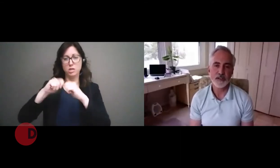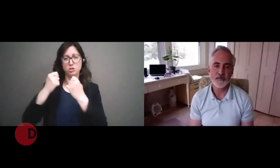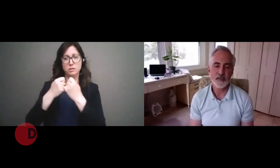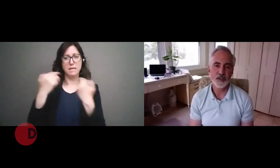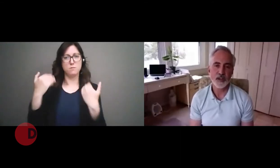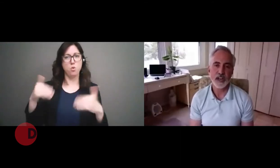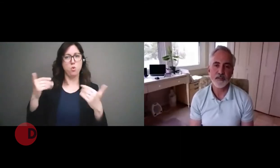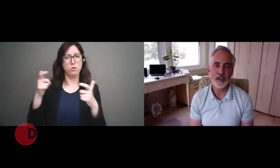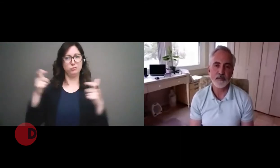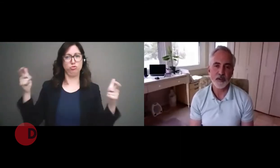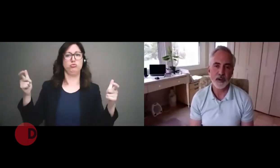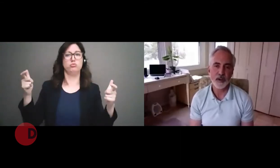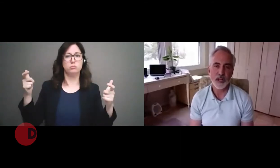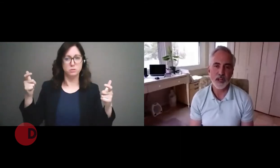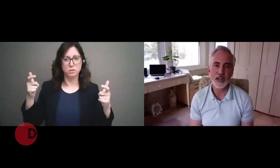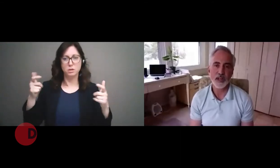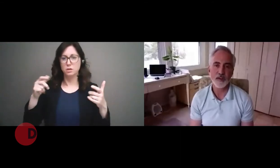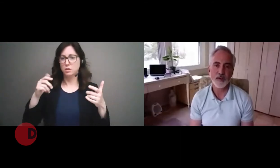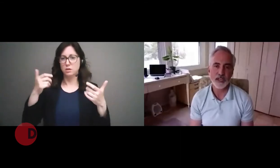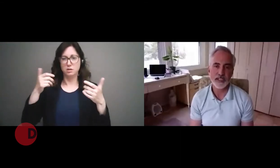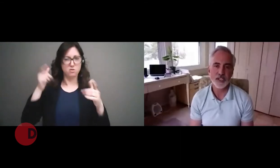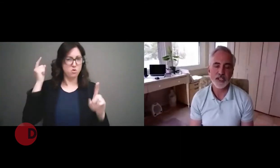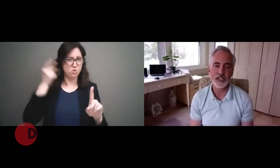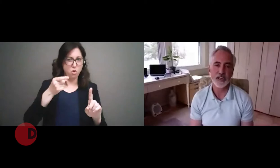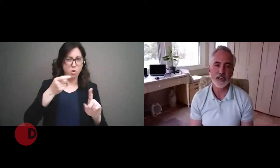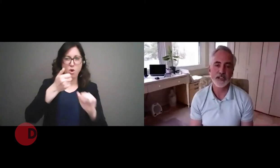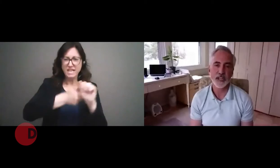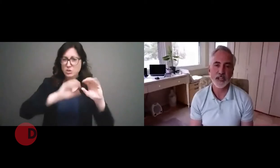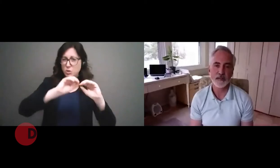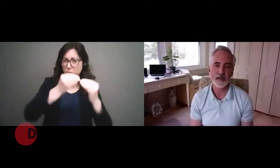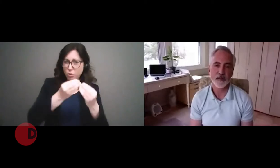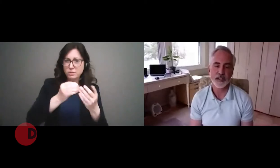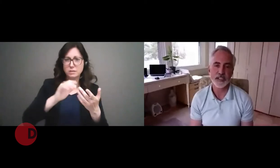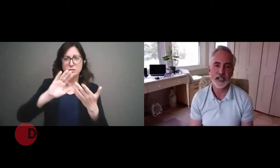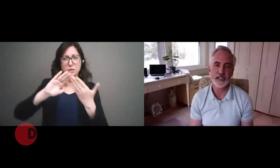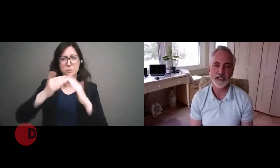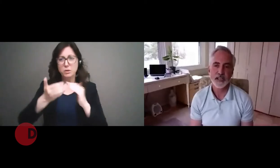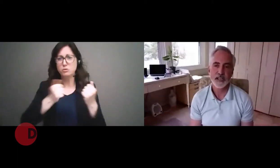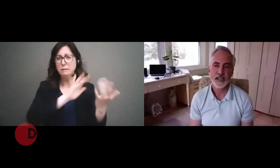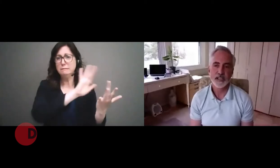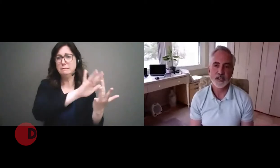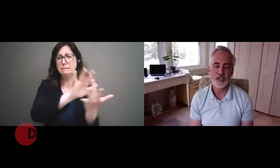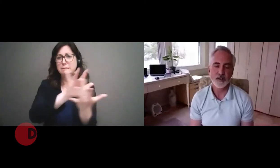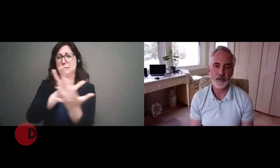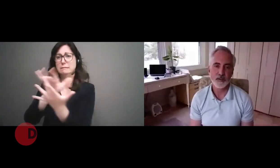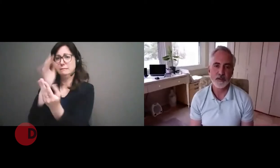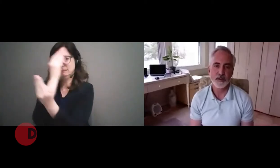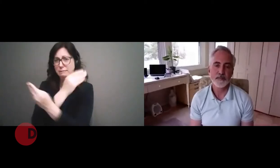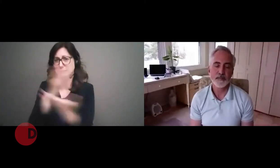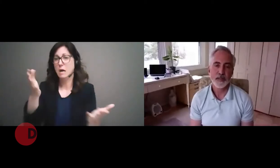major organizations in the community to alert them to the upcoming Census.